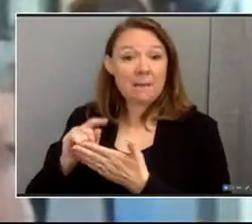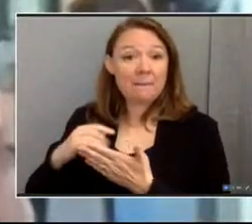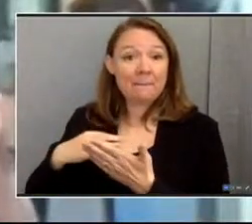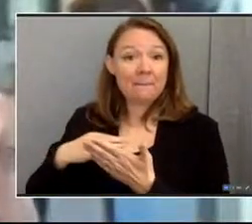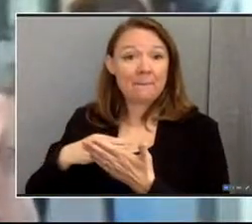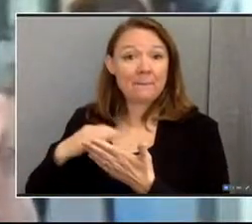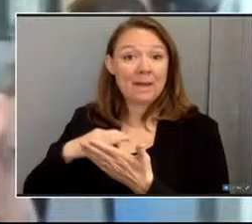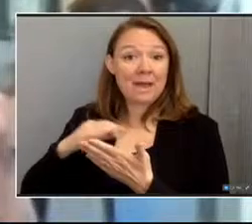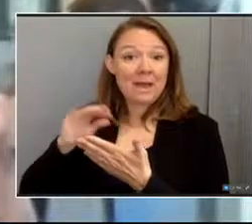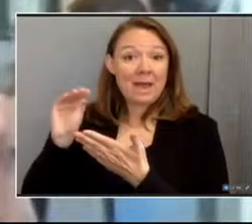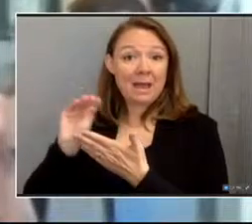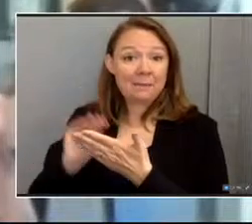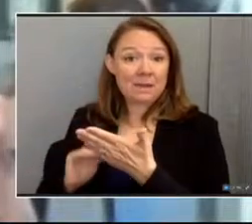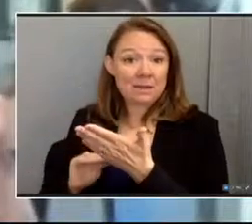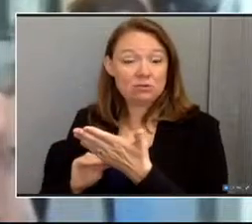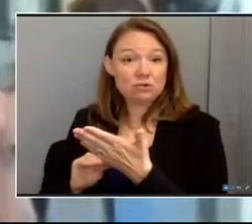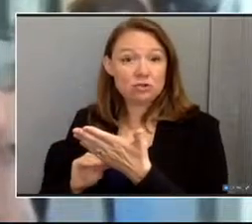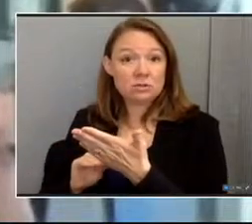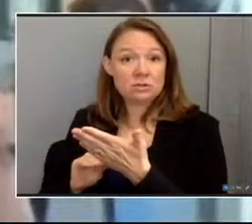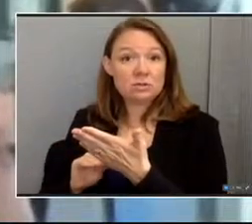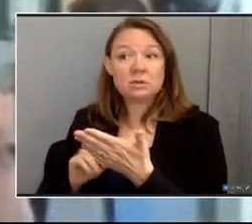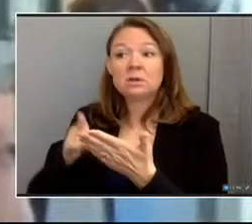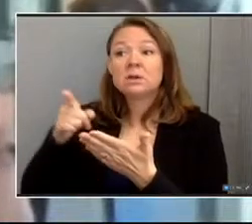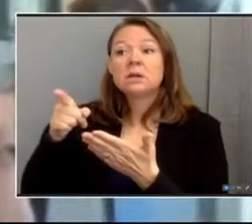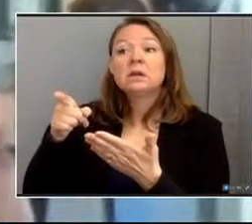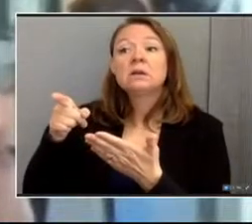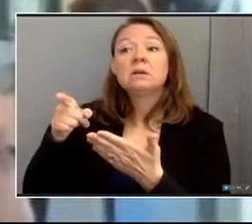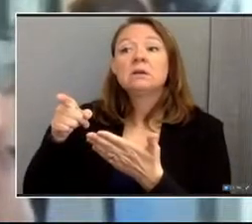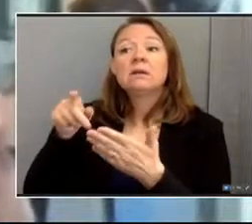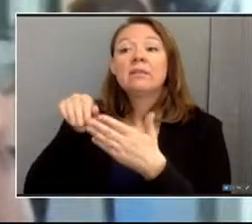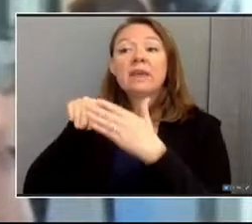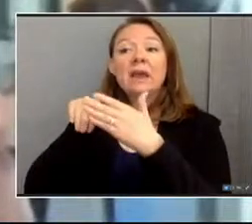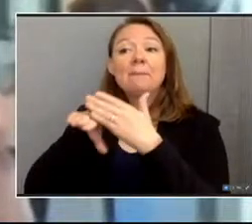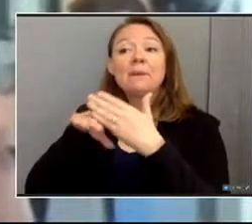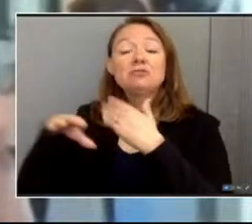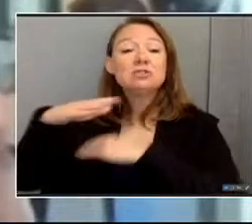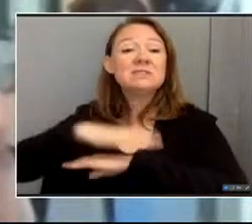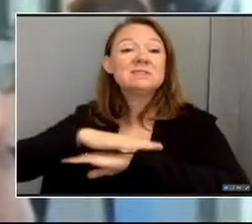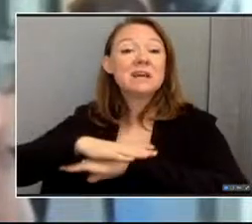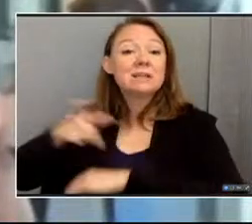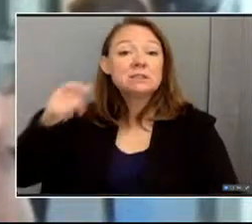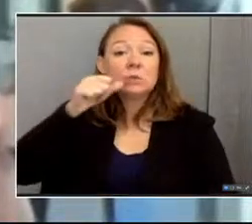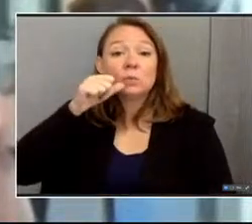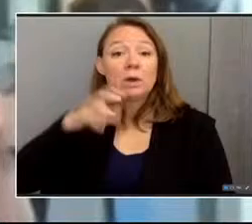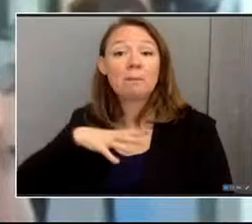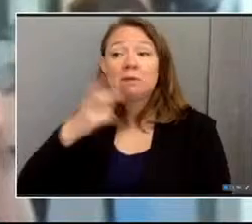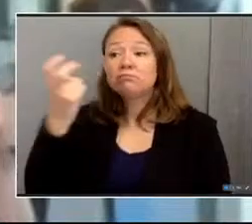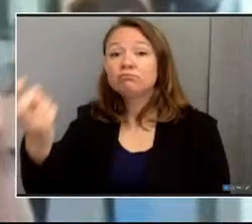at the admissions desk said they would never accept any colored